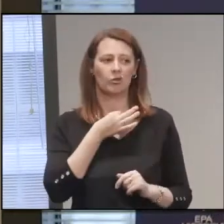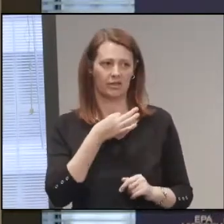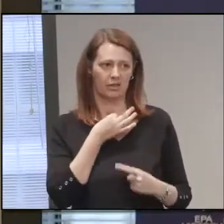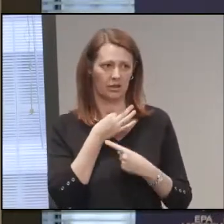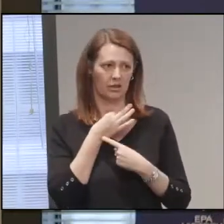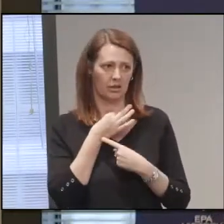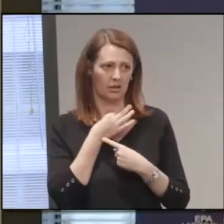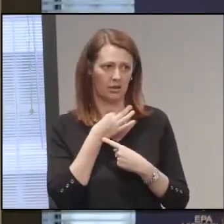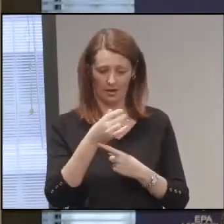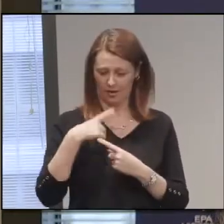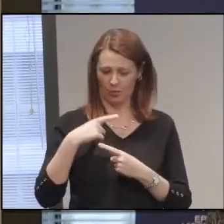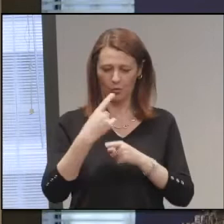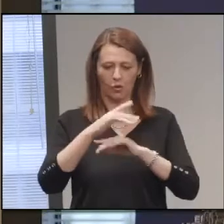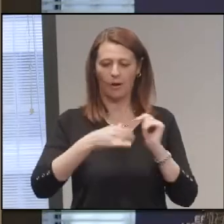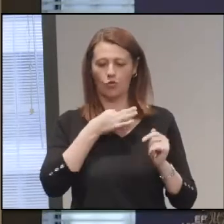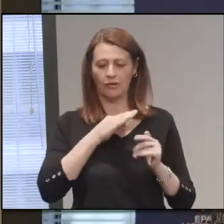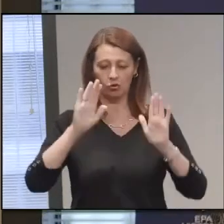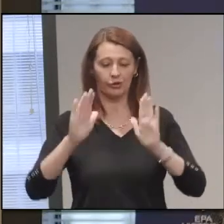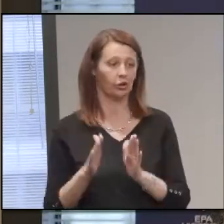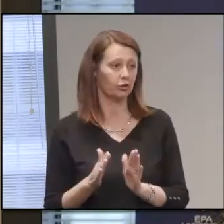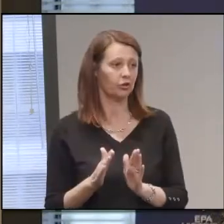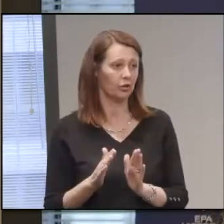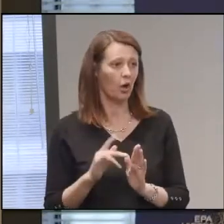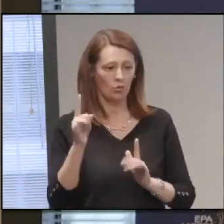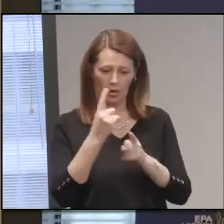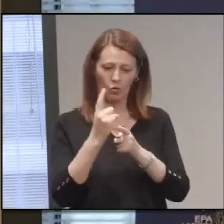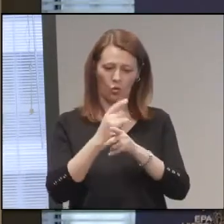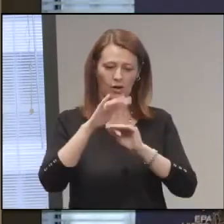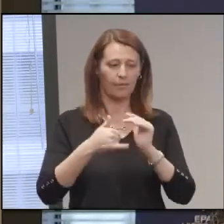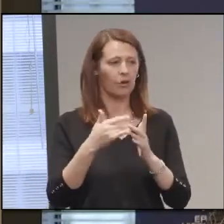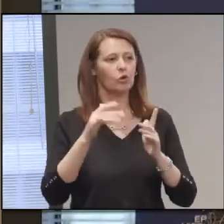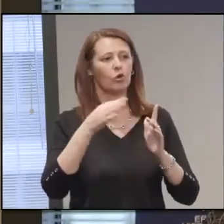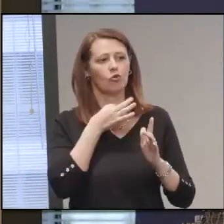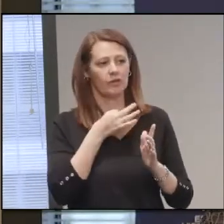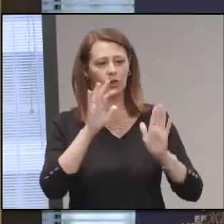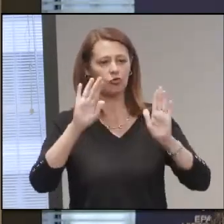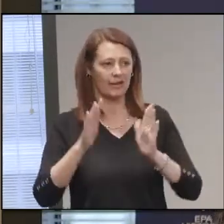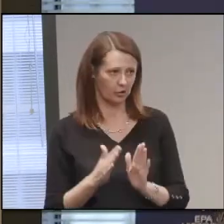we talk about risk reduction. What we're really talking about here is risk reduction so that we